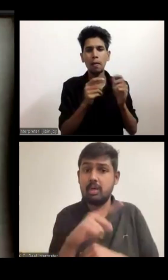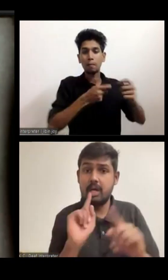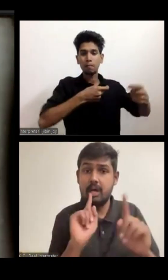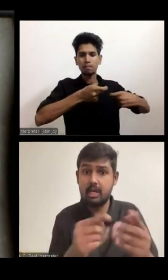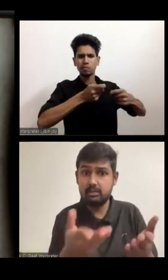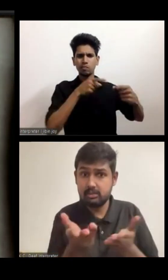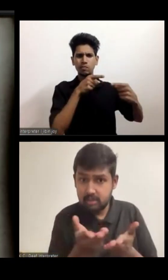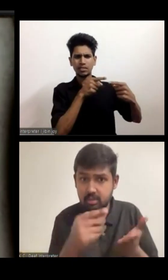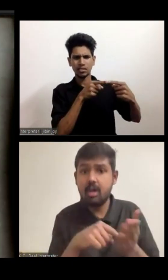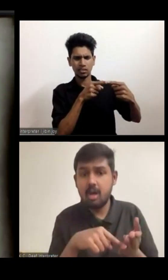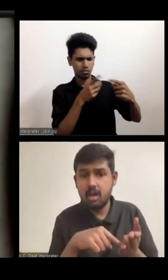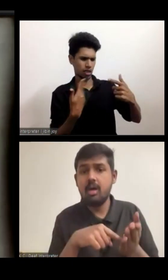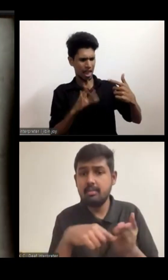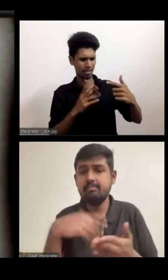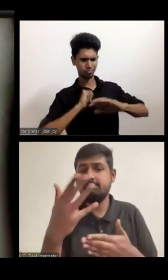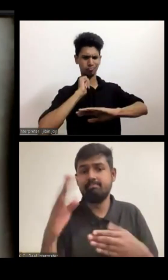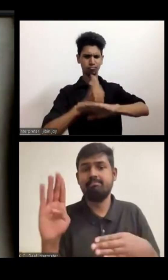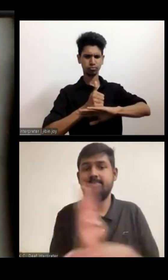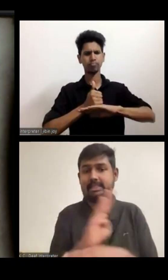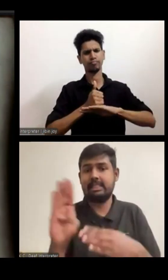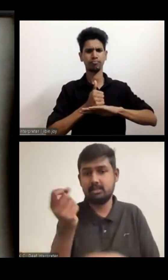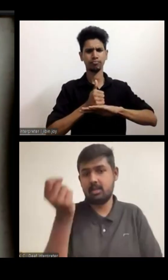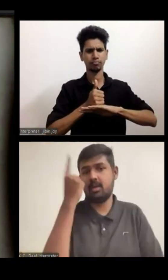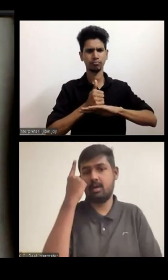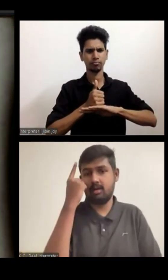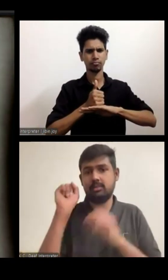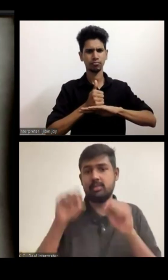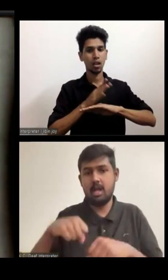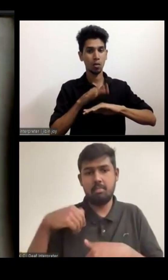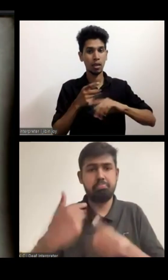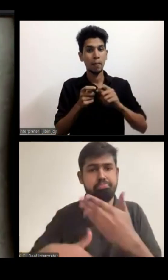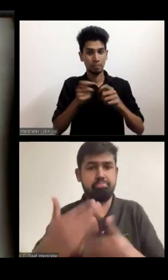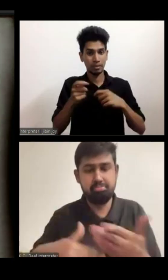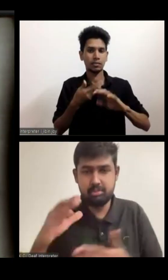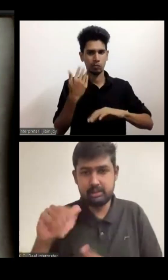This... This is really a business case or not. It is not really something which they can come to.